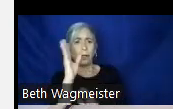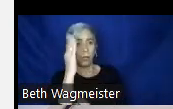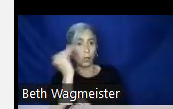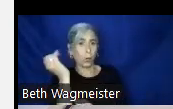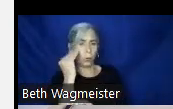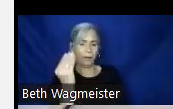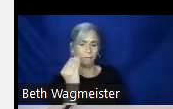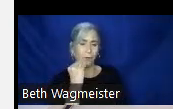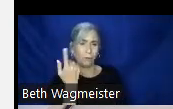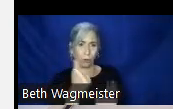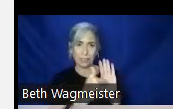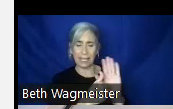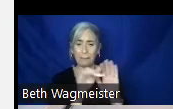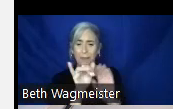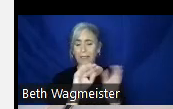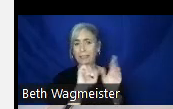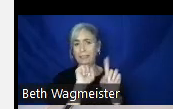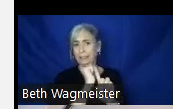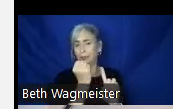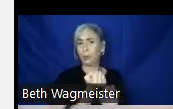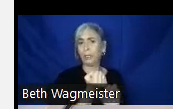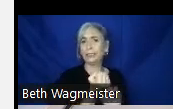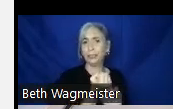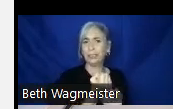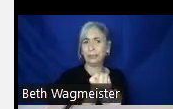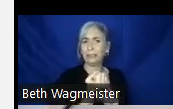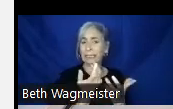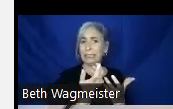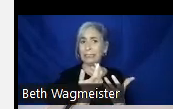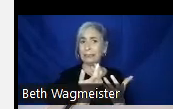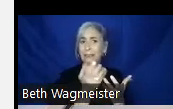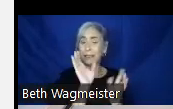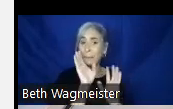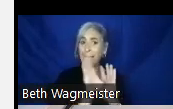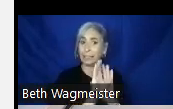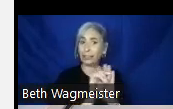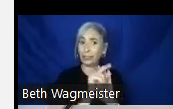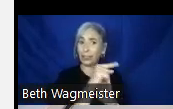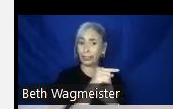which in this case is a light picture that goes underneath this light text,